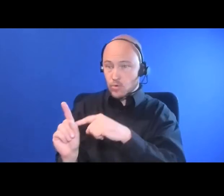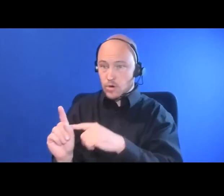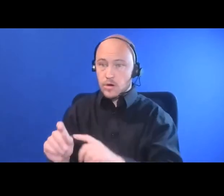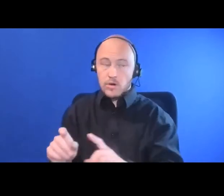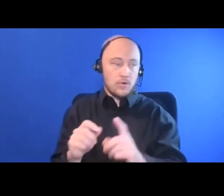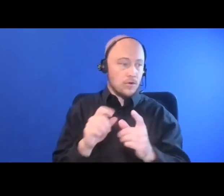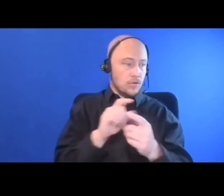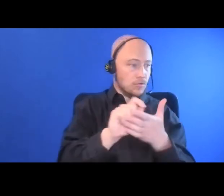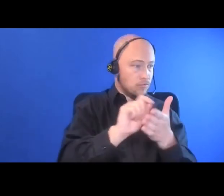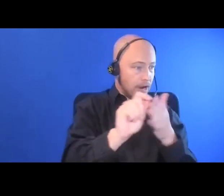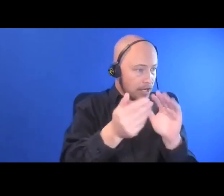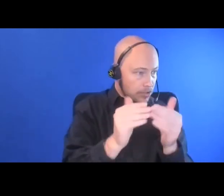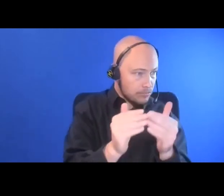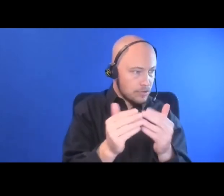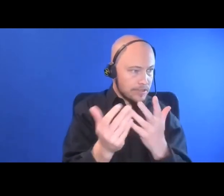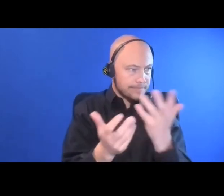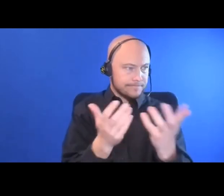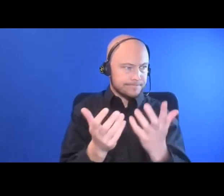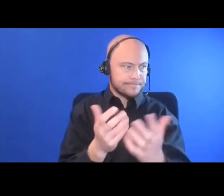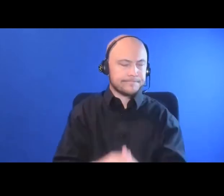and how you could just briefly talk on that.